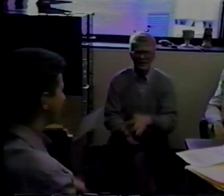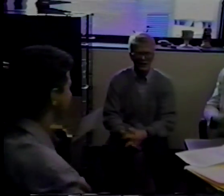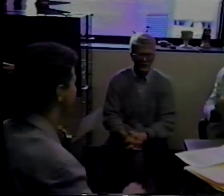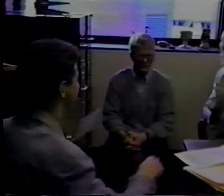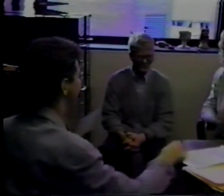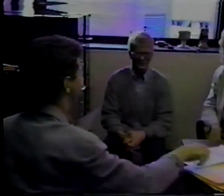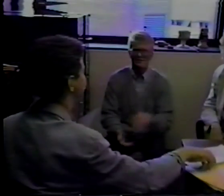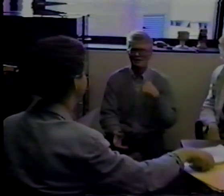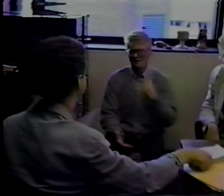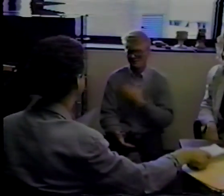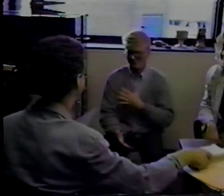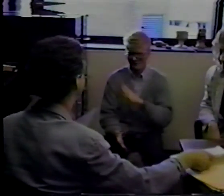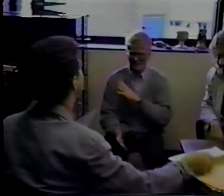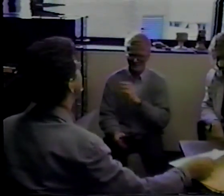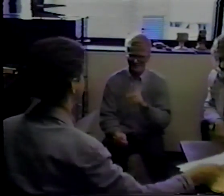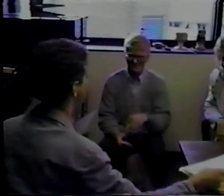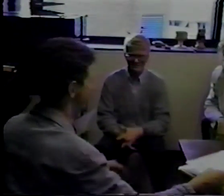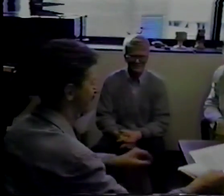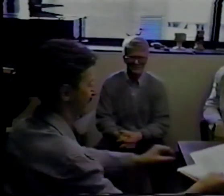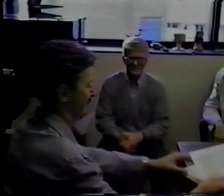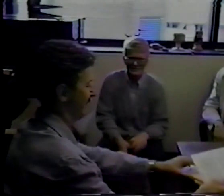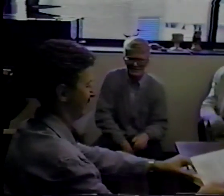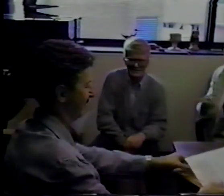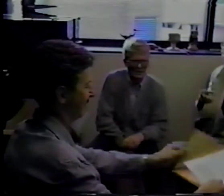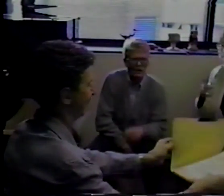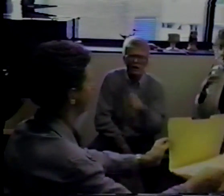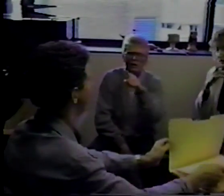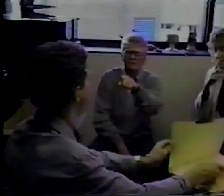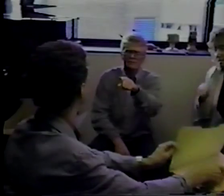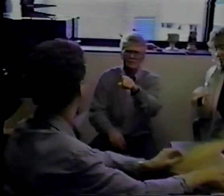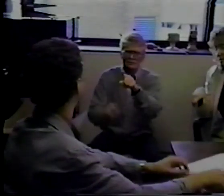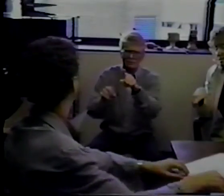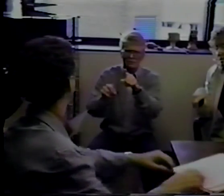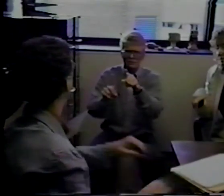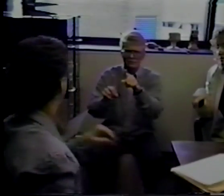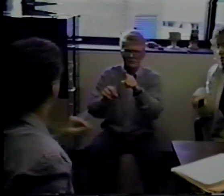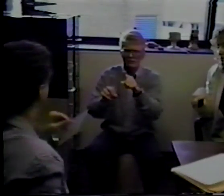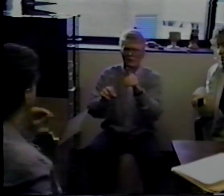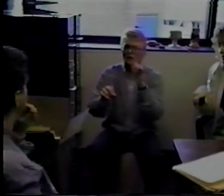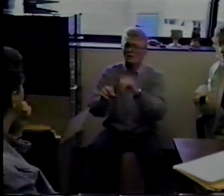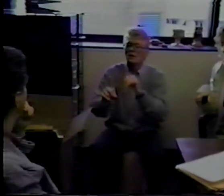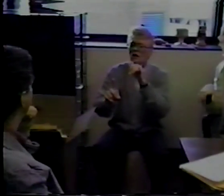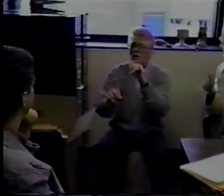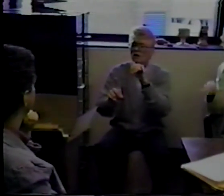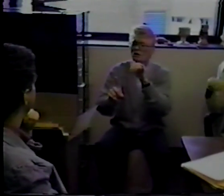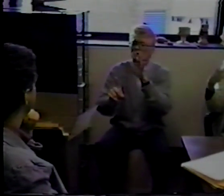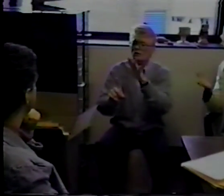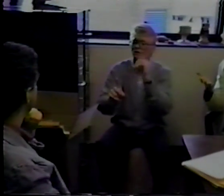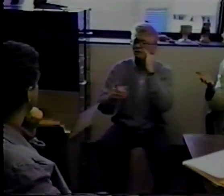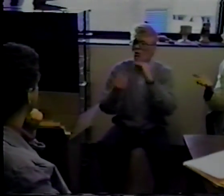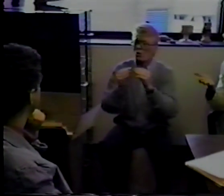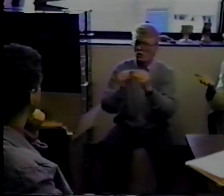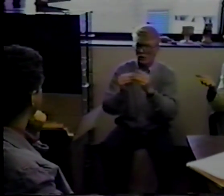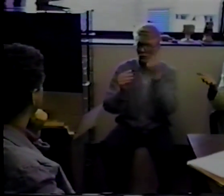Thank you. Professor: My pleasure. Professor: oh and don't forget to give me a telephone number where I could reach you